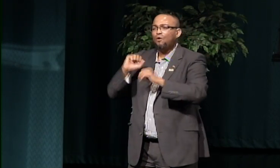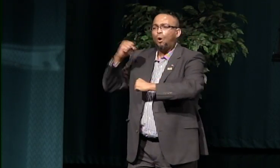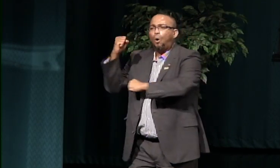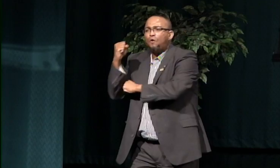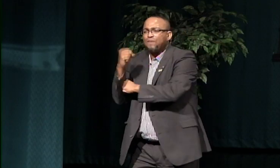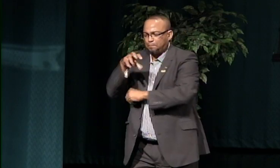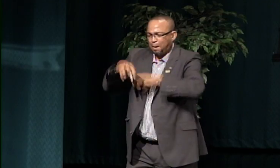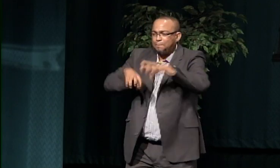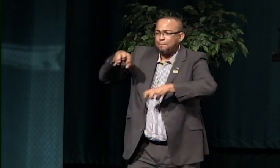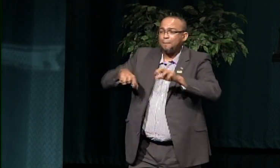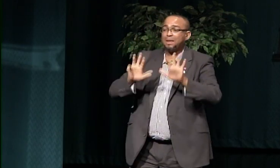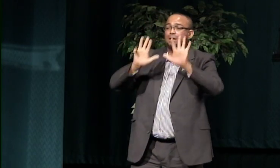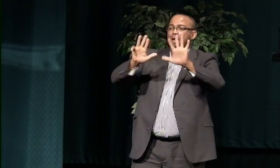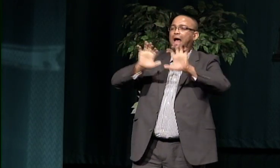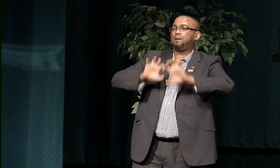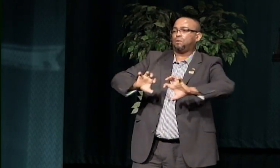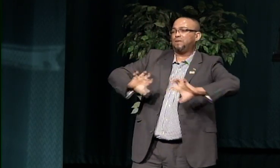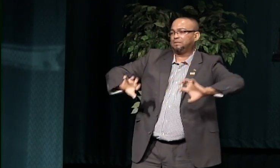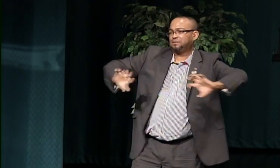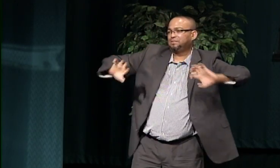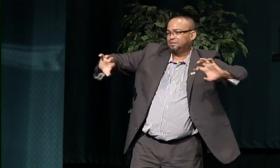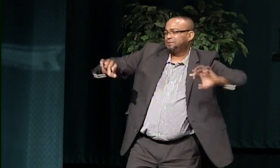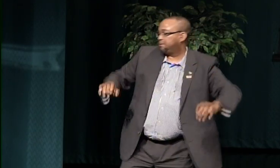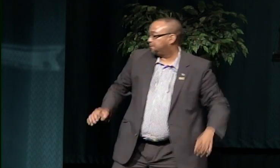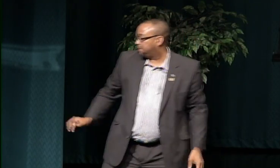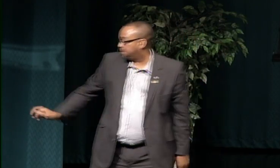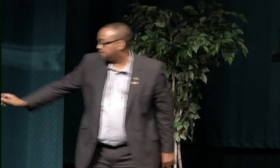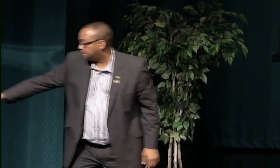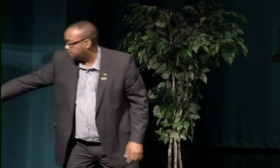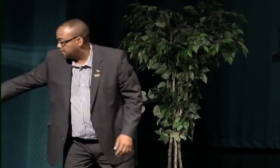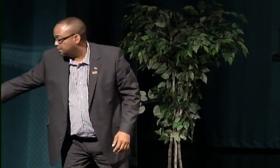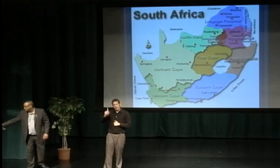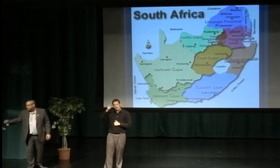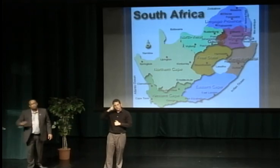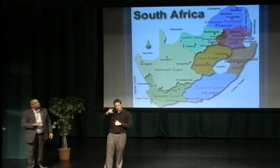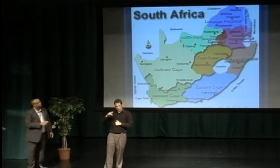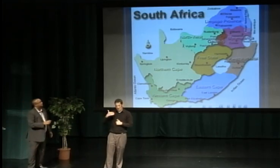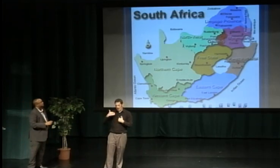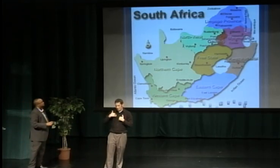This is South Africa and these are the nine provinces.